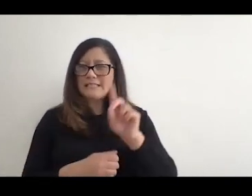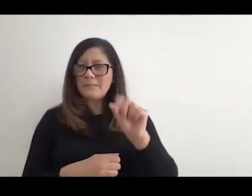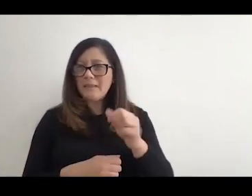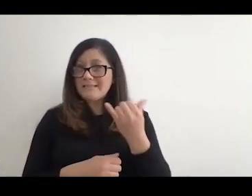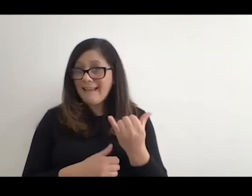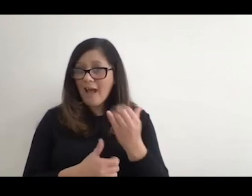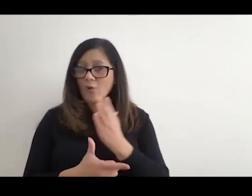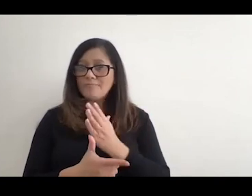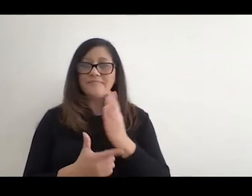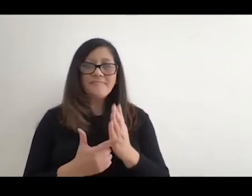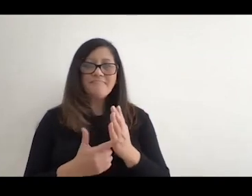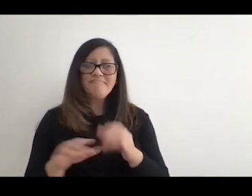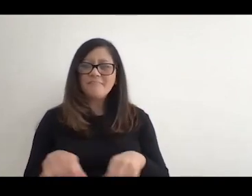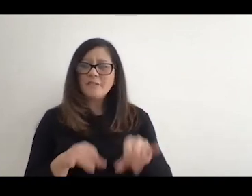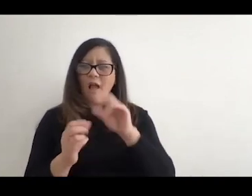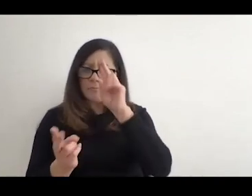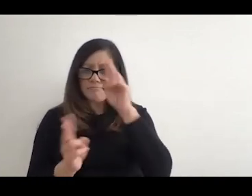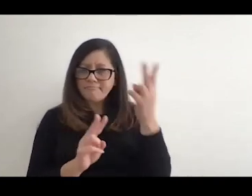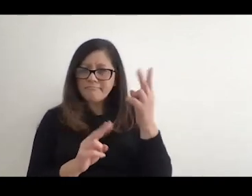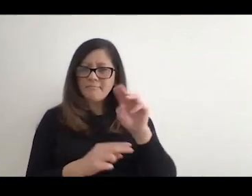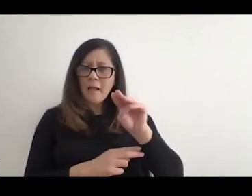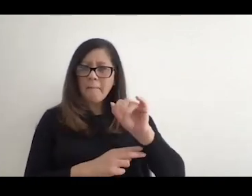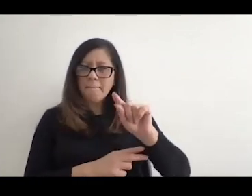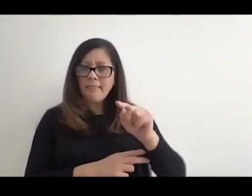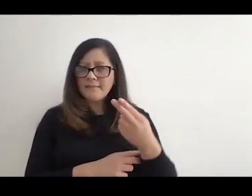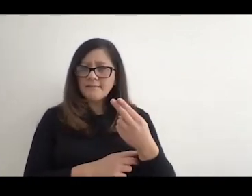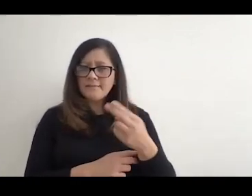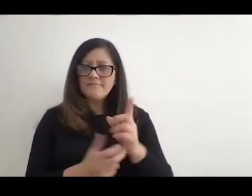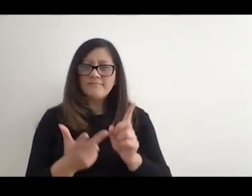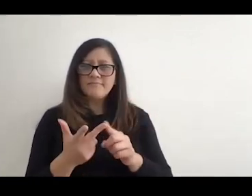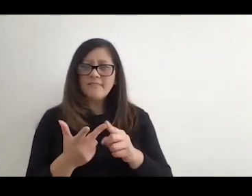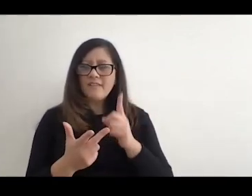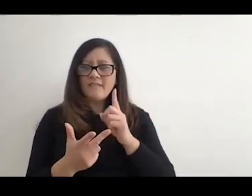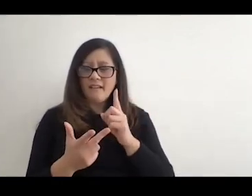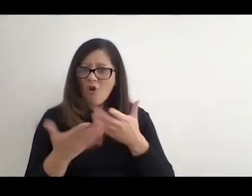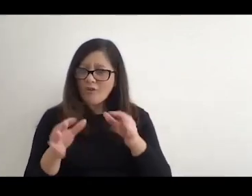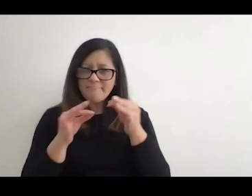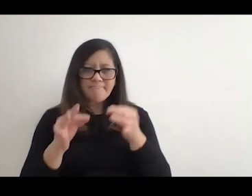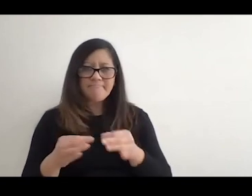You've seen a bit of insight into my styling system, how I work to bridge the gap.